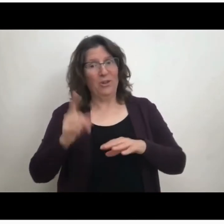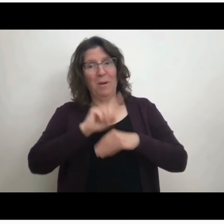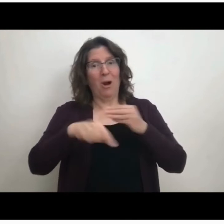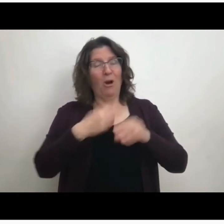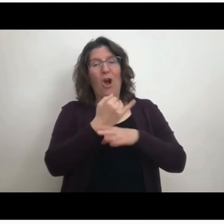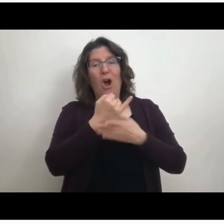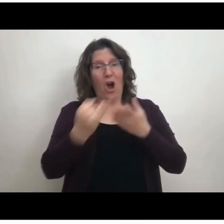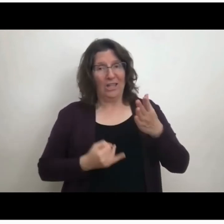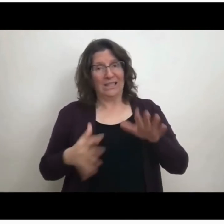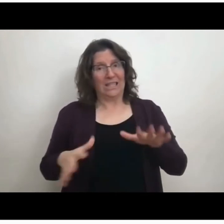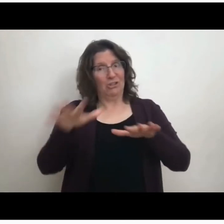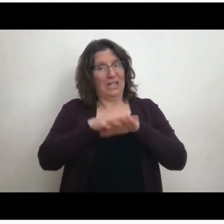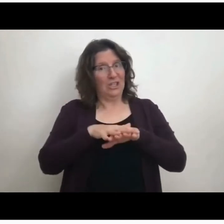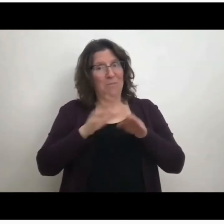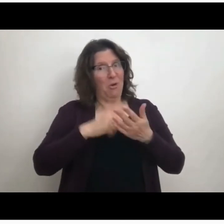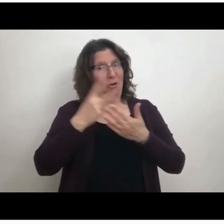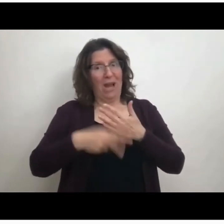That's something I need to warn you about!